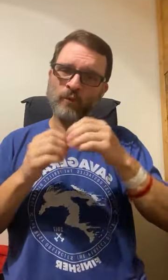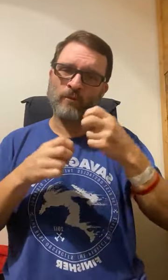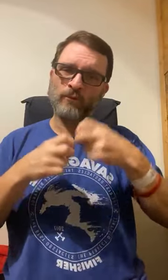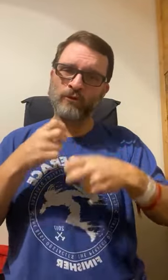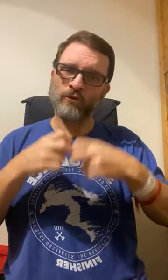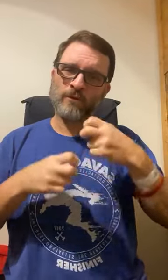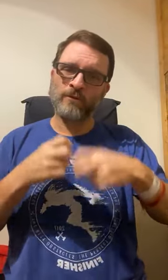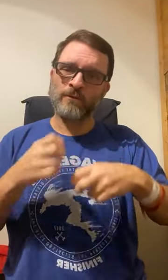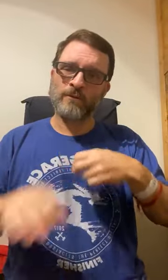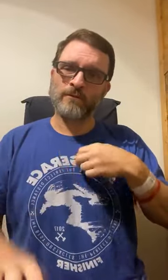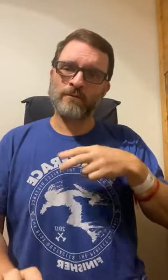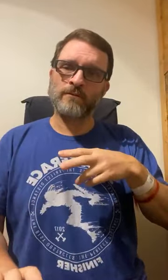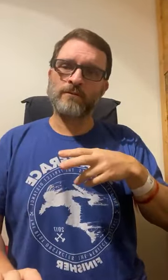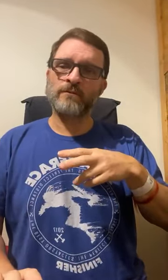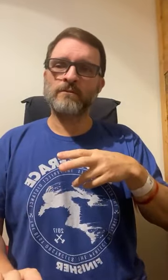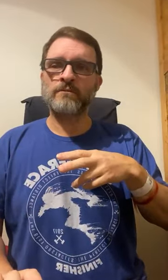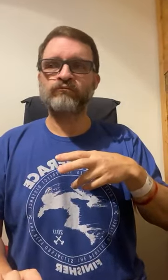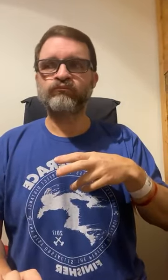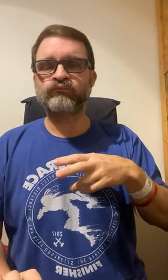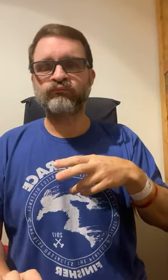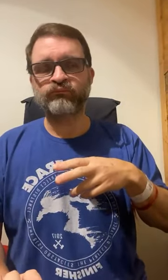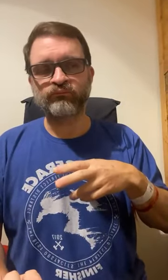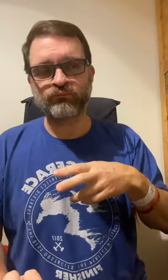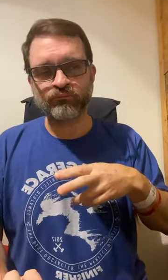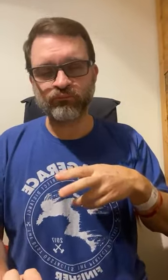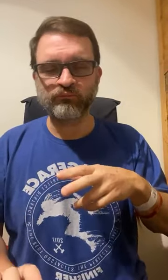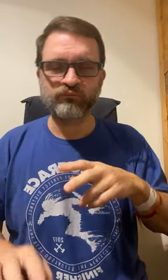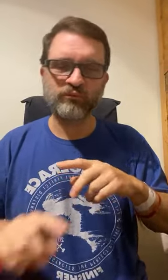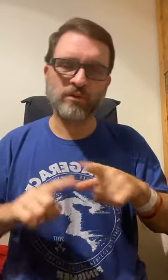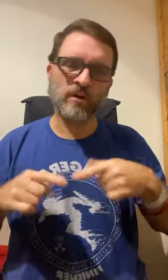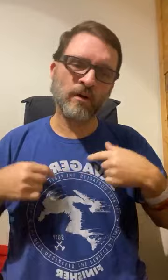If I dont have a bowel movement, then there will be more problems .